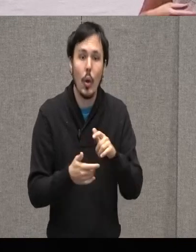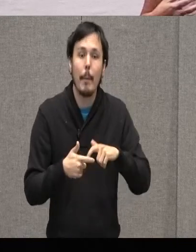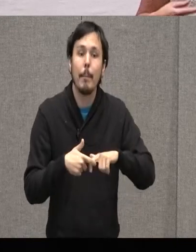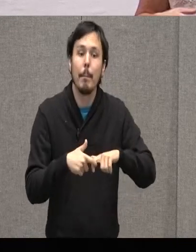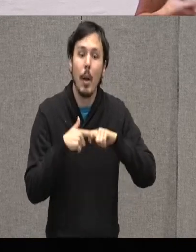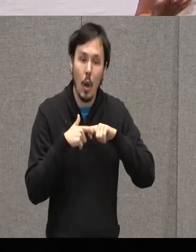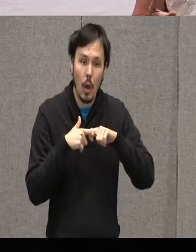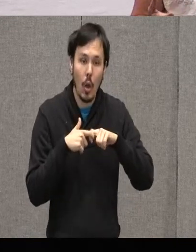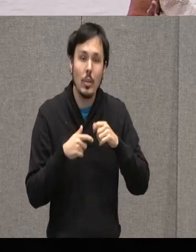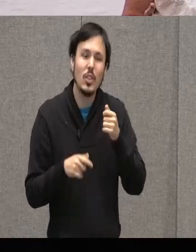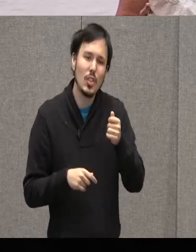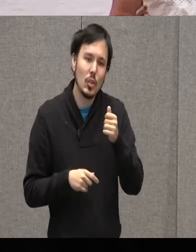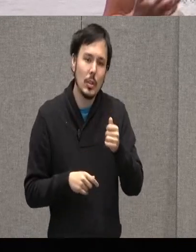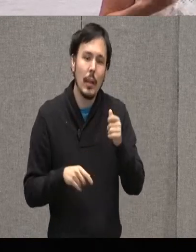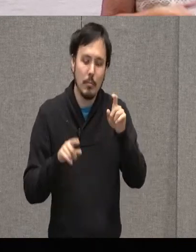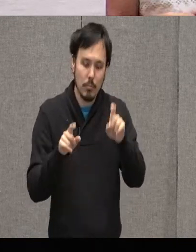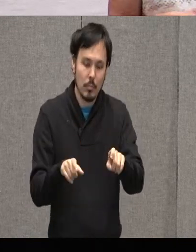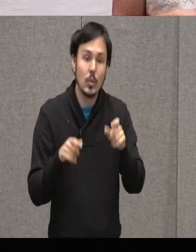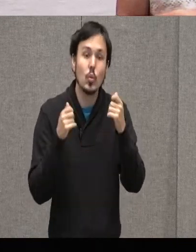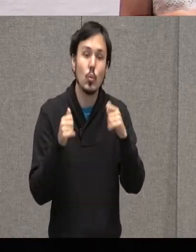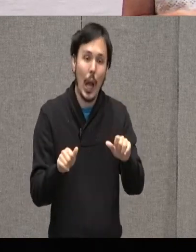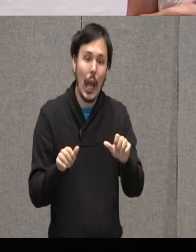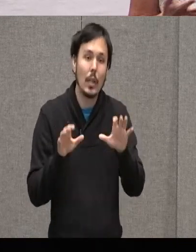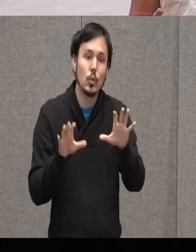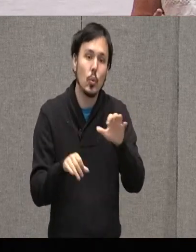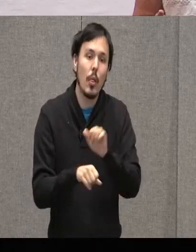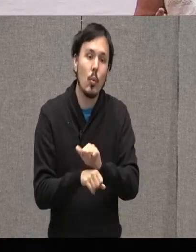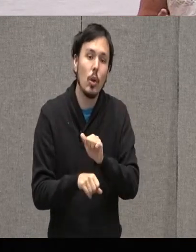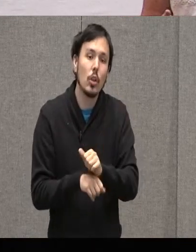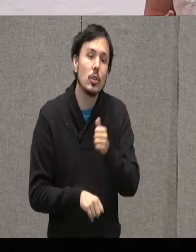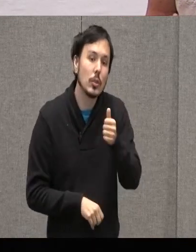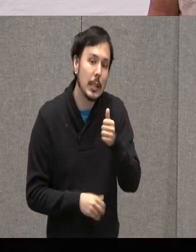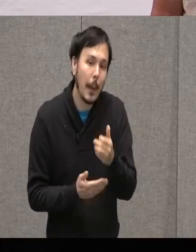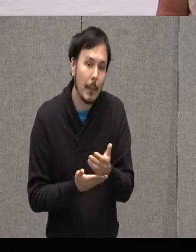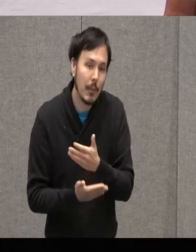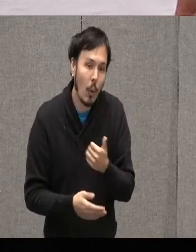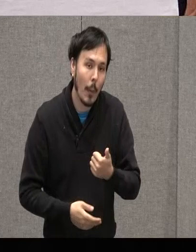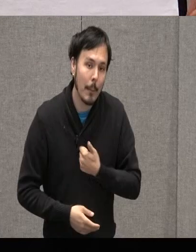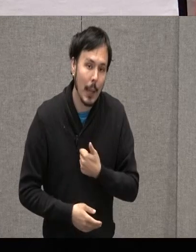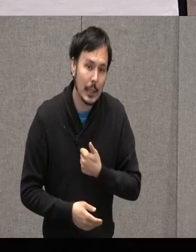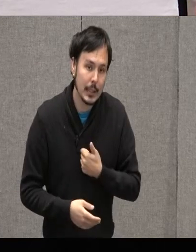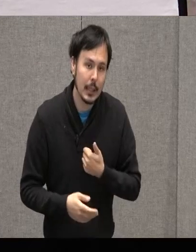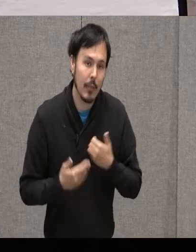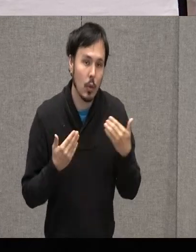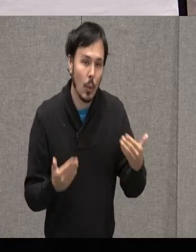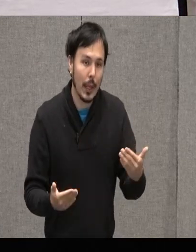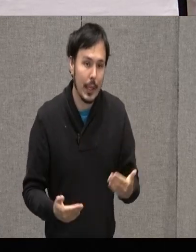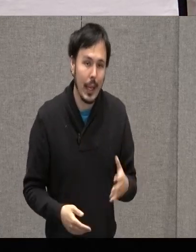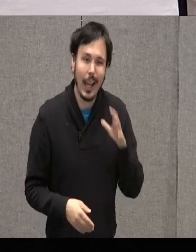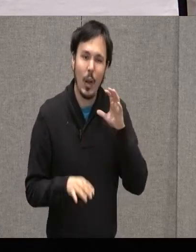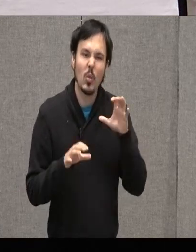or else make sure you have downloaded the work and have done it all so. Again I'm gonna do what I call teacher talk,